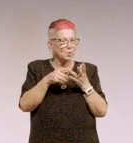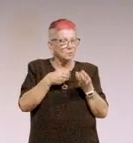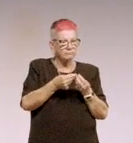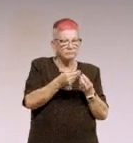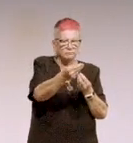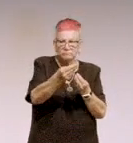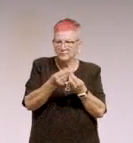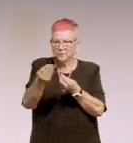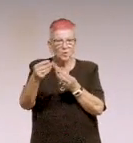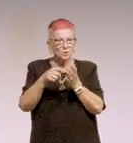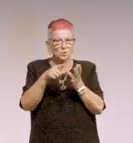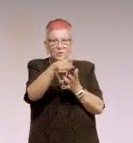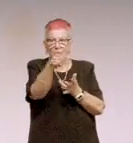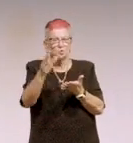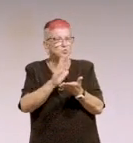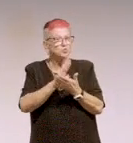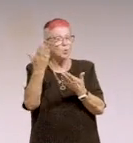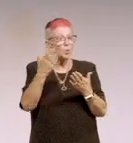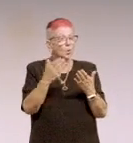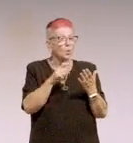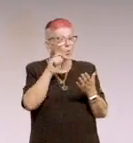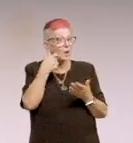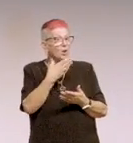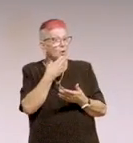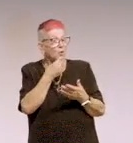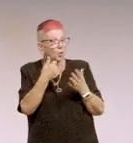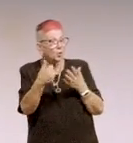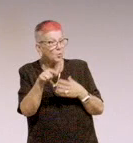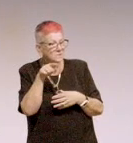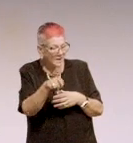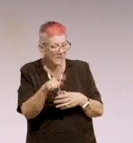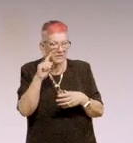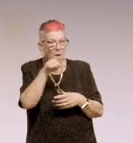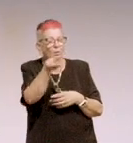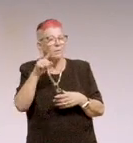is easier for you also to find those issues that even your tools